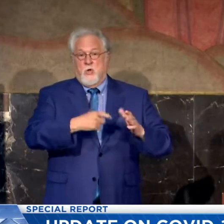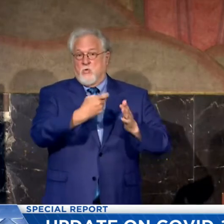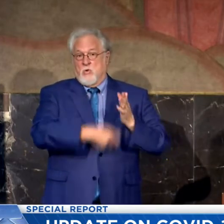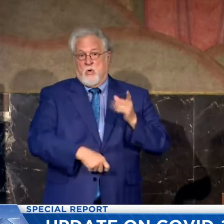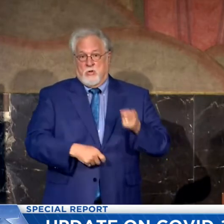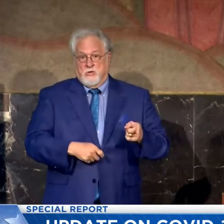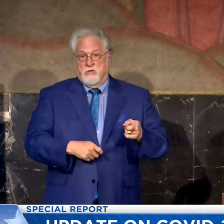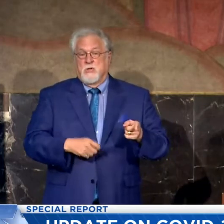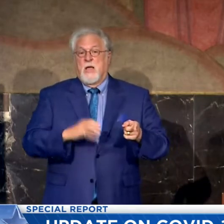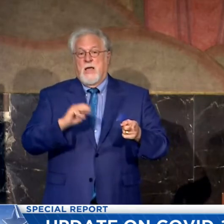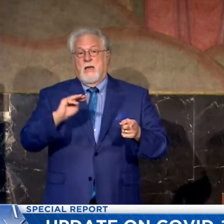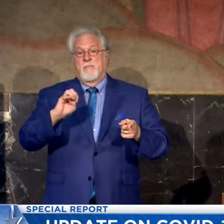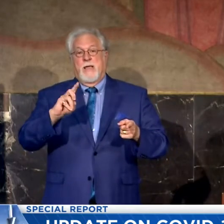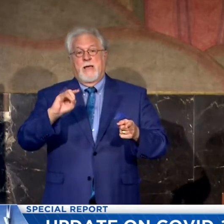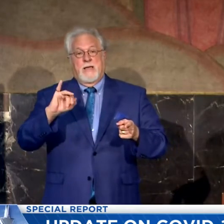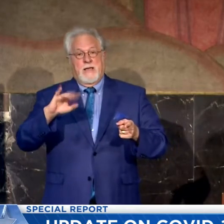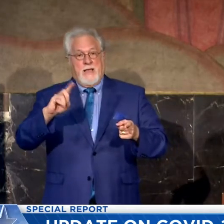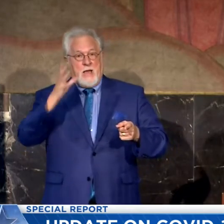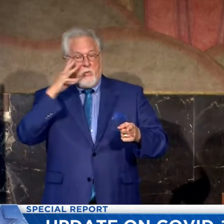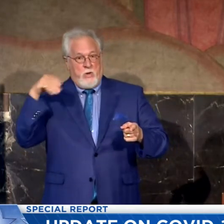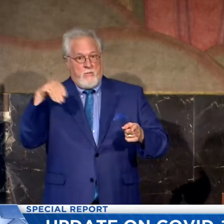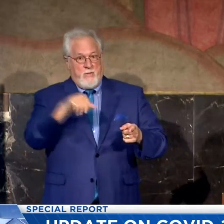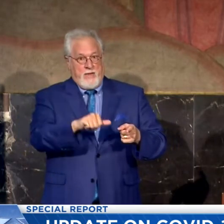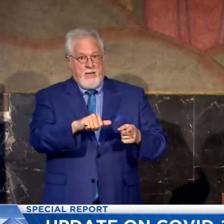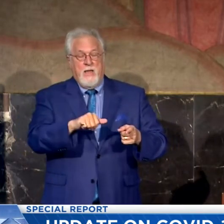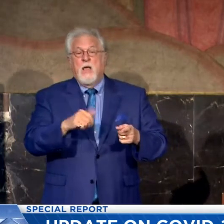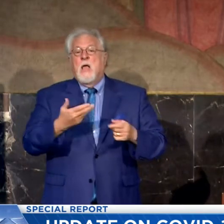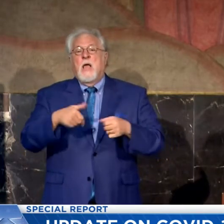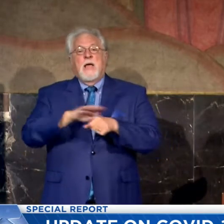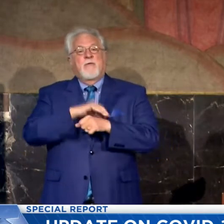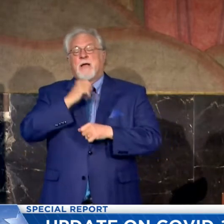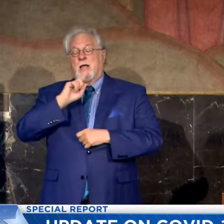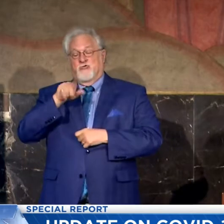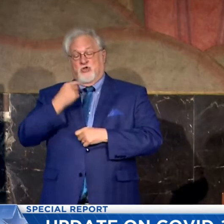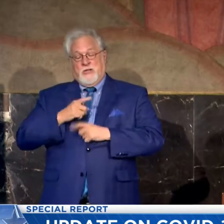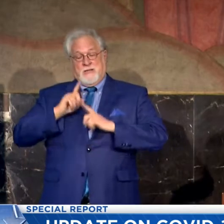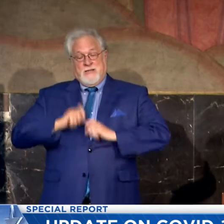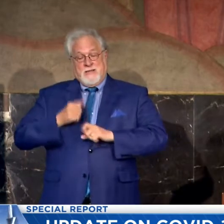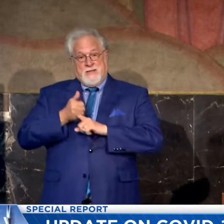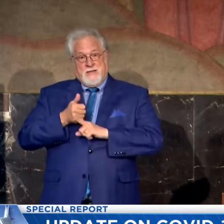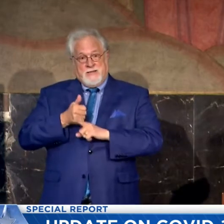FOR CORONAVIRUS CORONAVIRUS FOR LOUISIANA RESIDENTS THAT LACK HEALTH INSURANCE. EVEN UNINSURED CAN HAVE THE